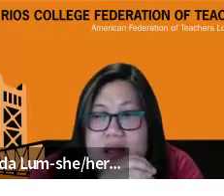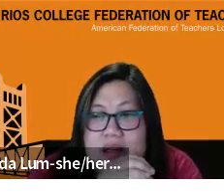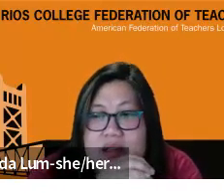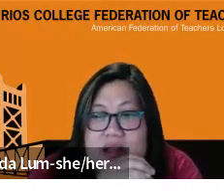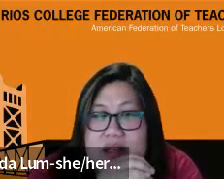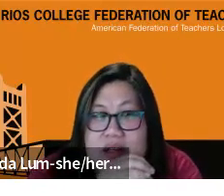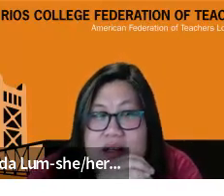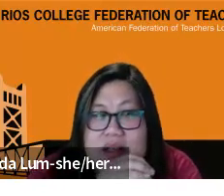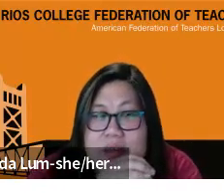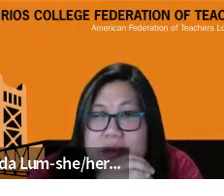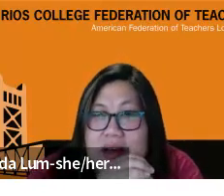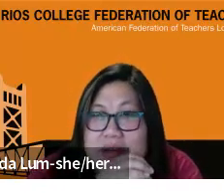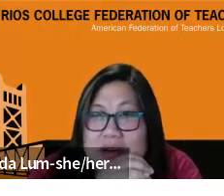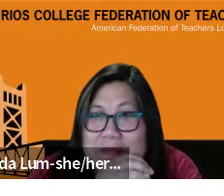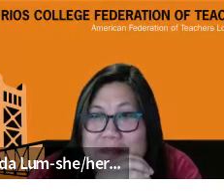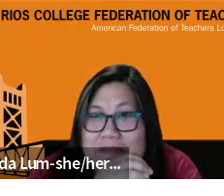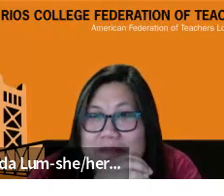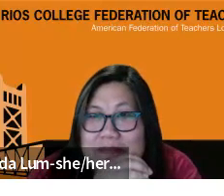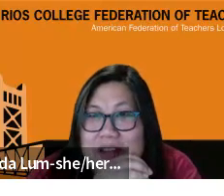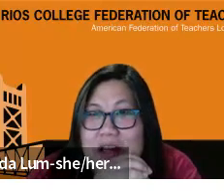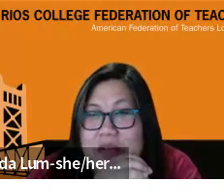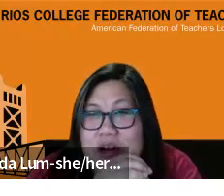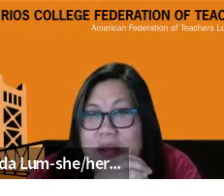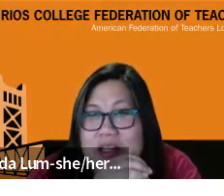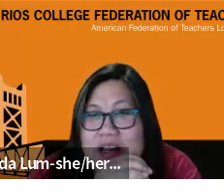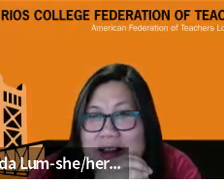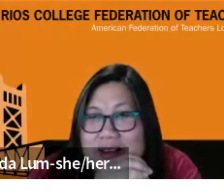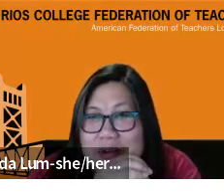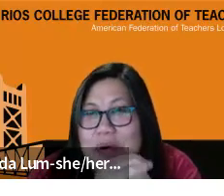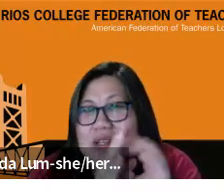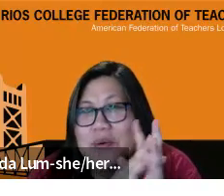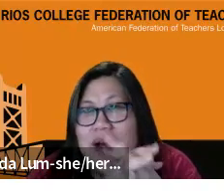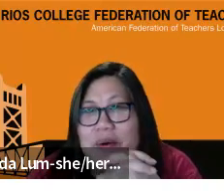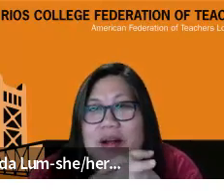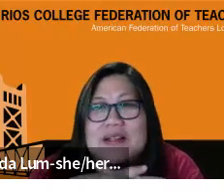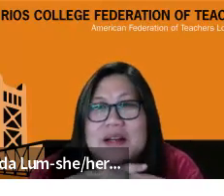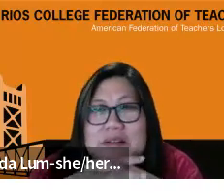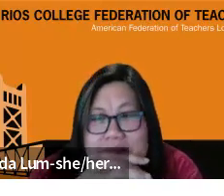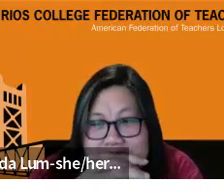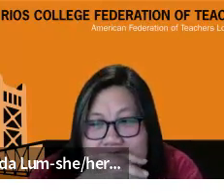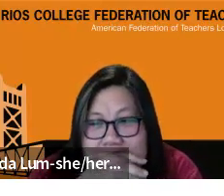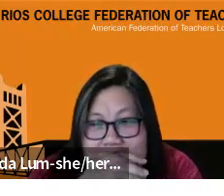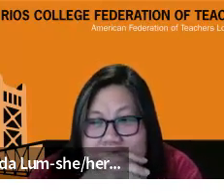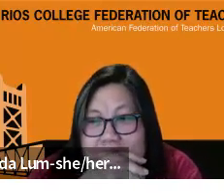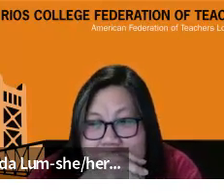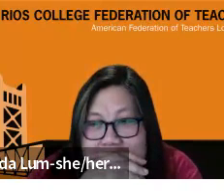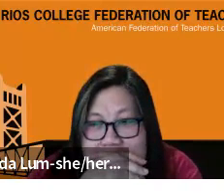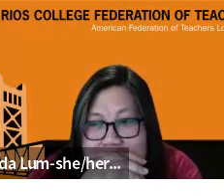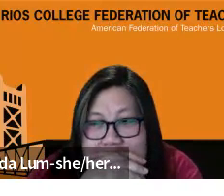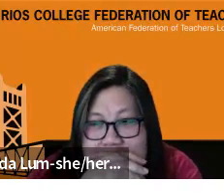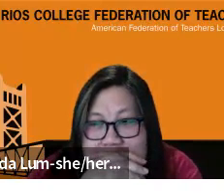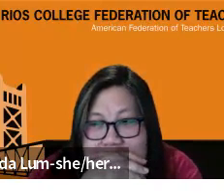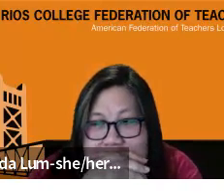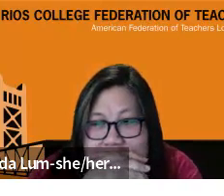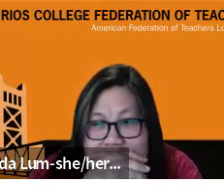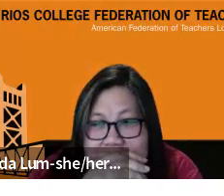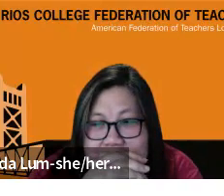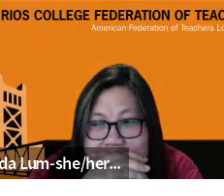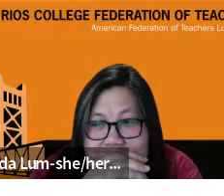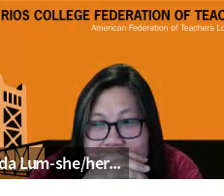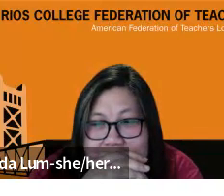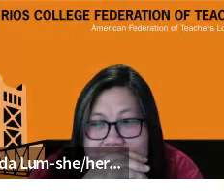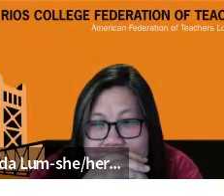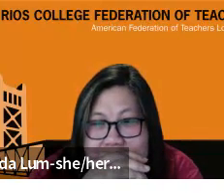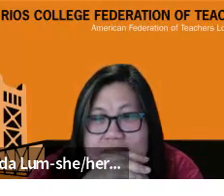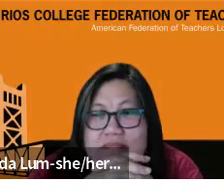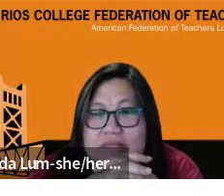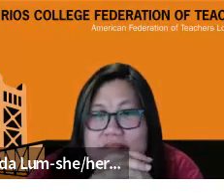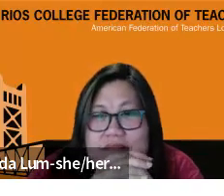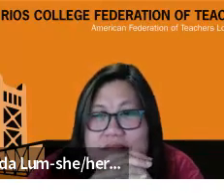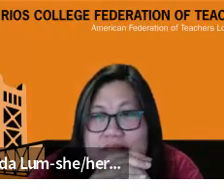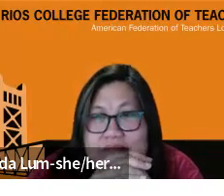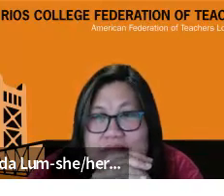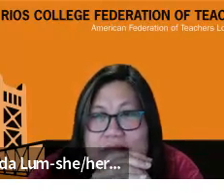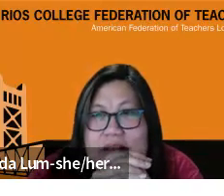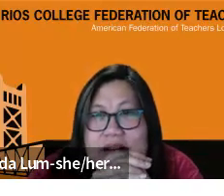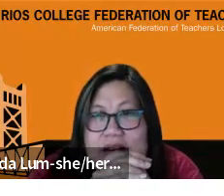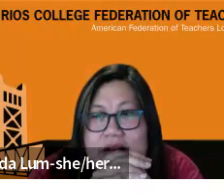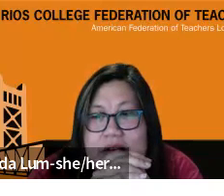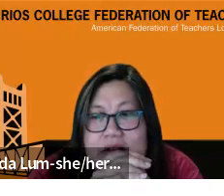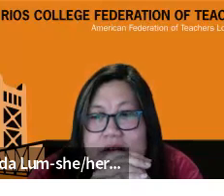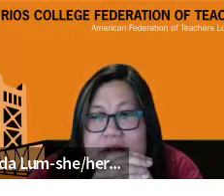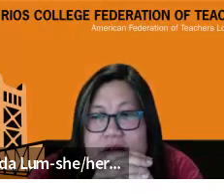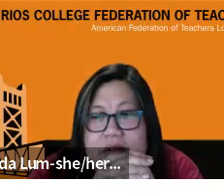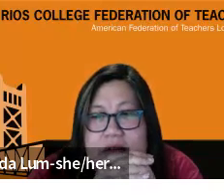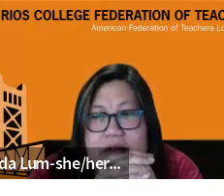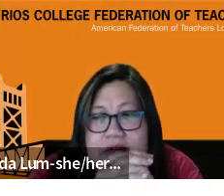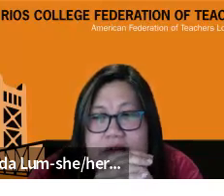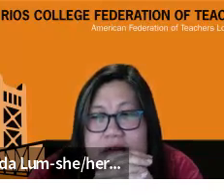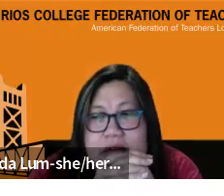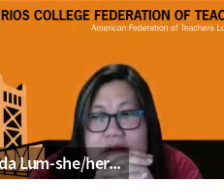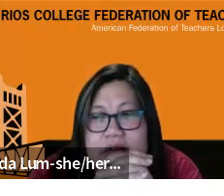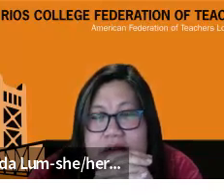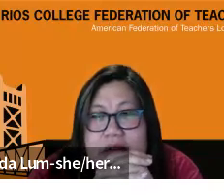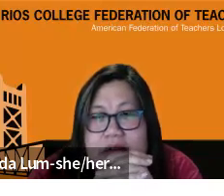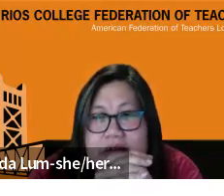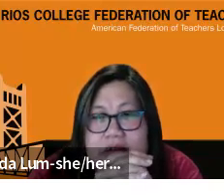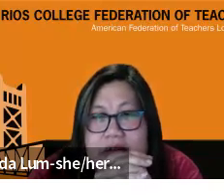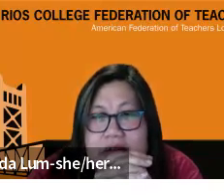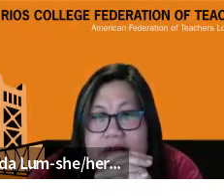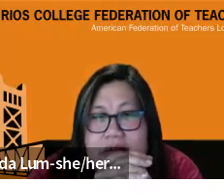Is this a good example? Yes or no? Drop in the chat. We'll go into the why or why not later.